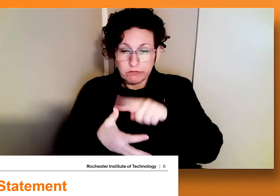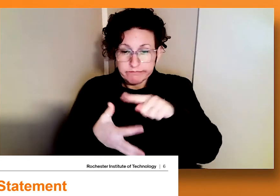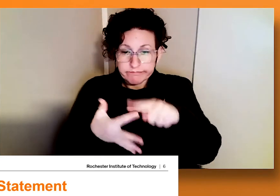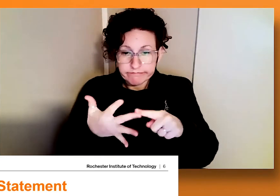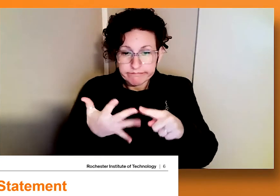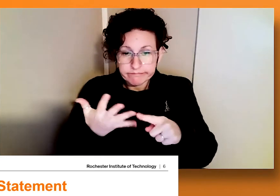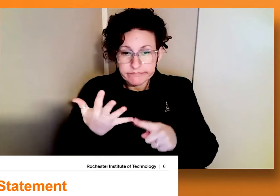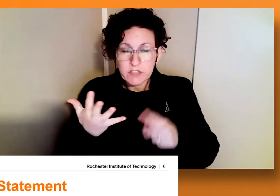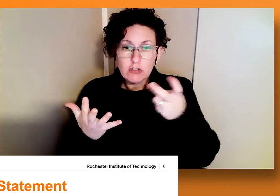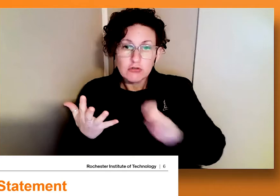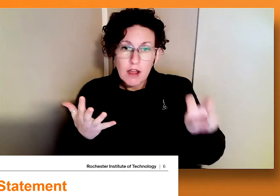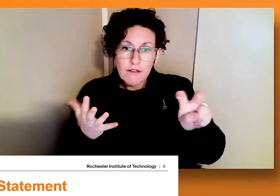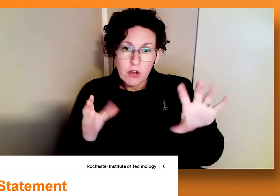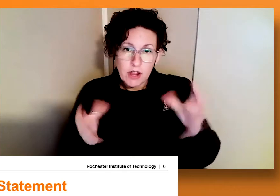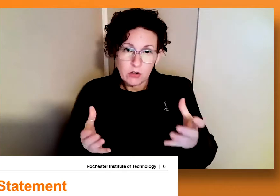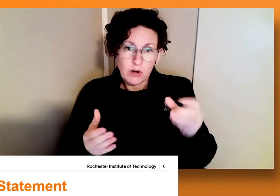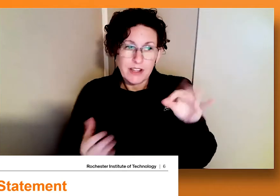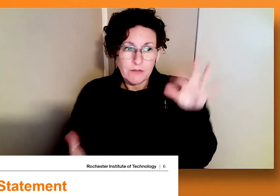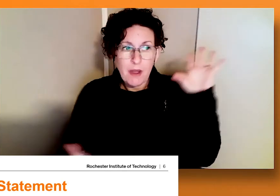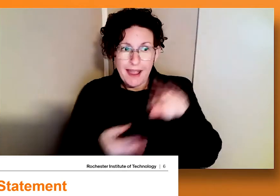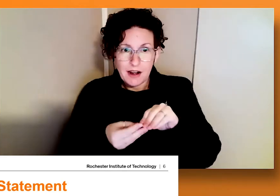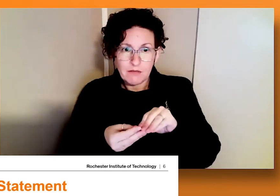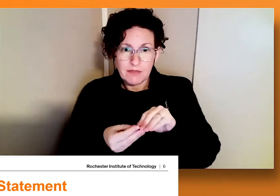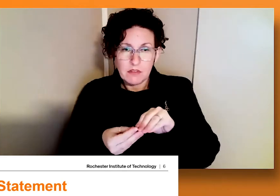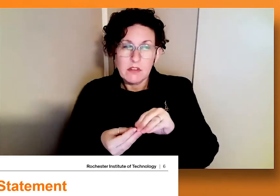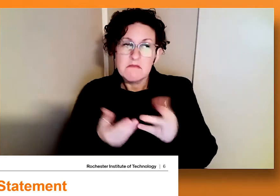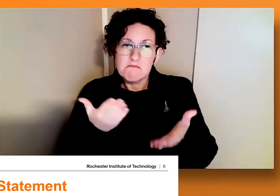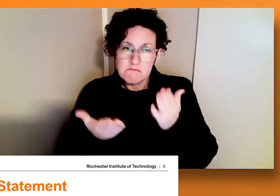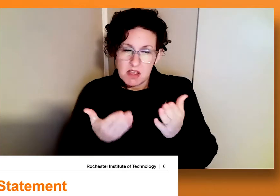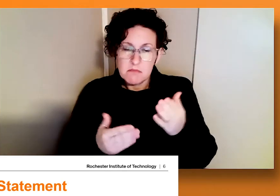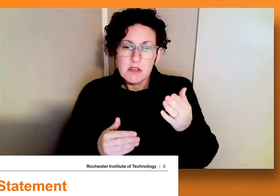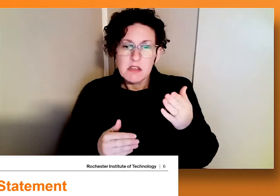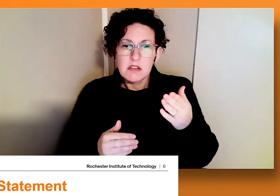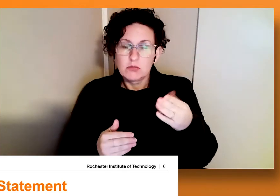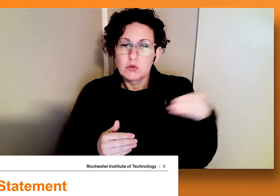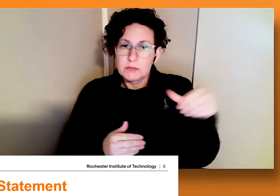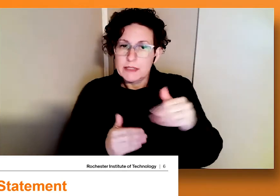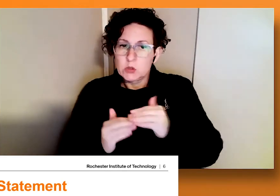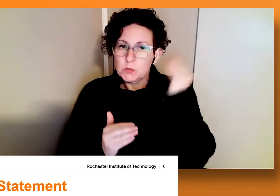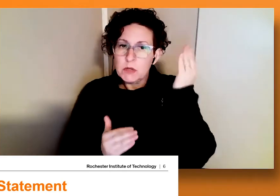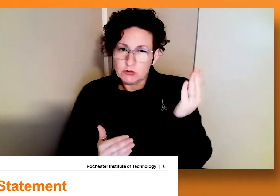in all of your travel categories, if you totaled up those, for instance.